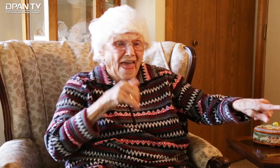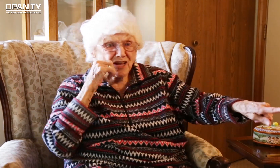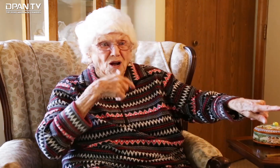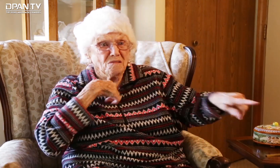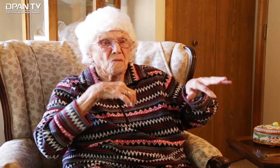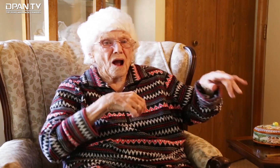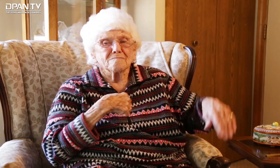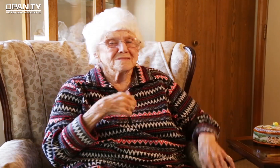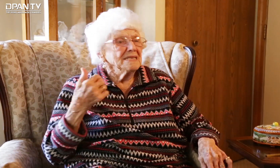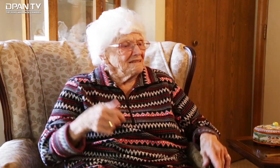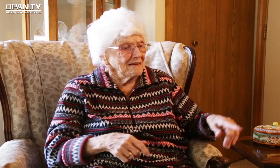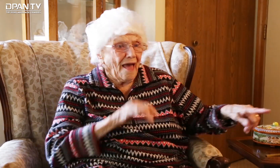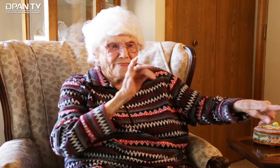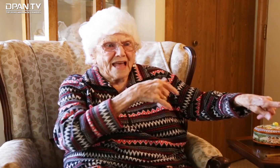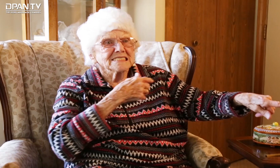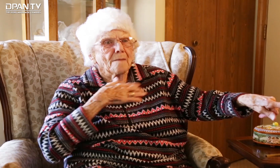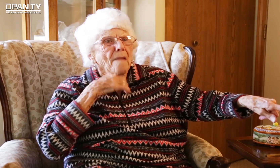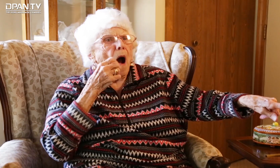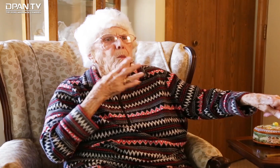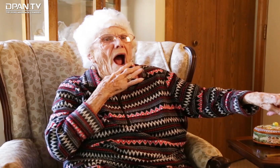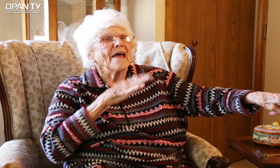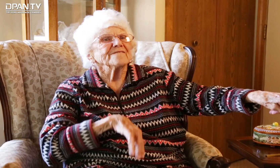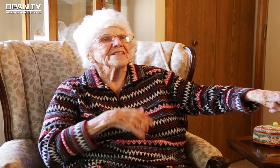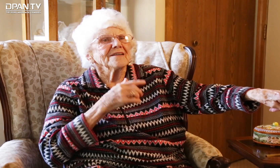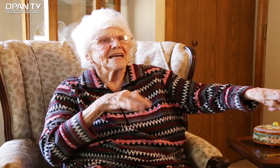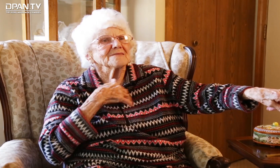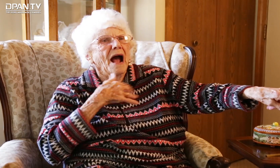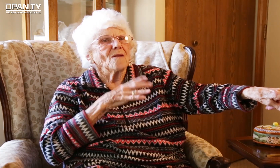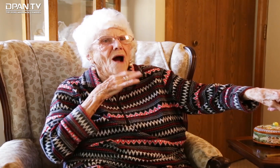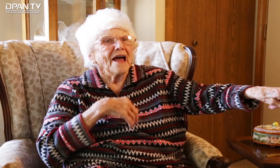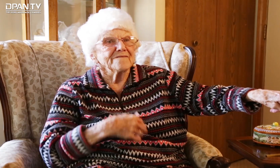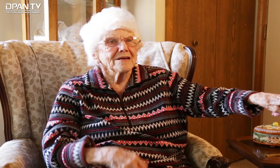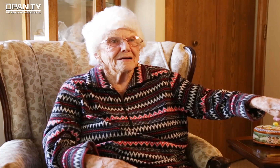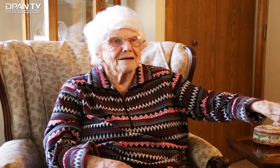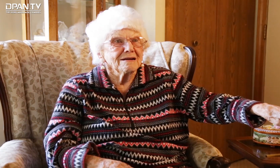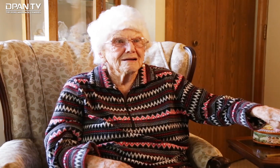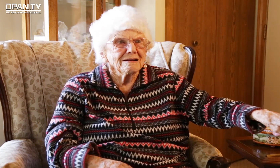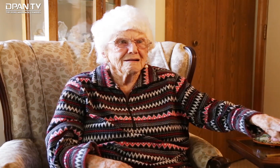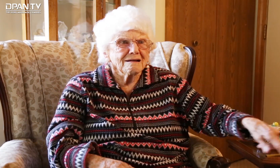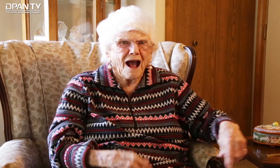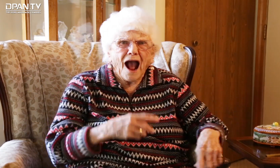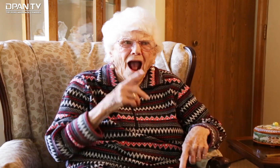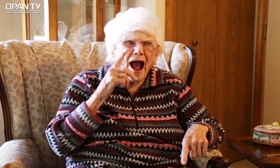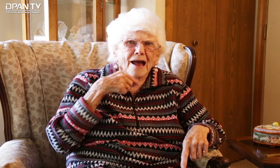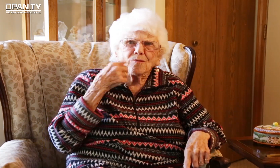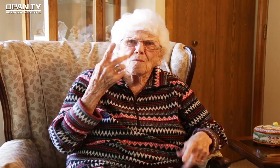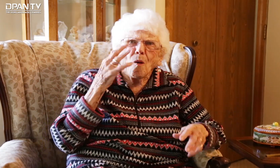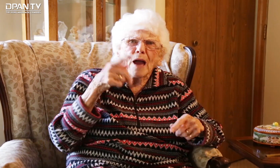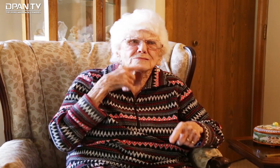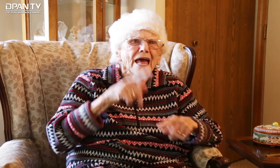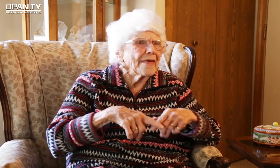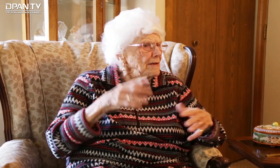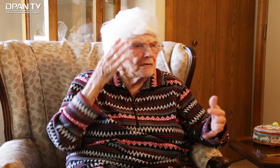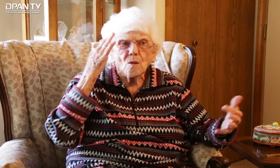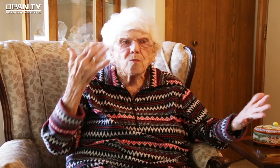ALL the girls were fighting over him! My husband told them while pointing at me, "That girl is my wife. That's MY WIFE."